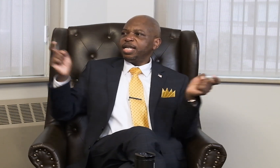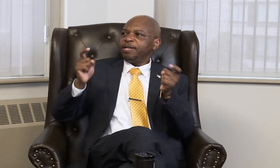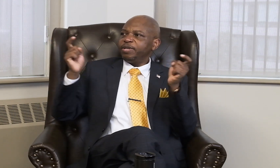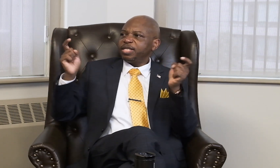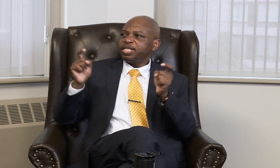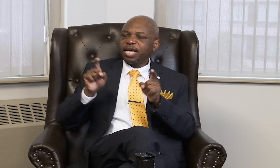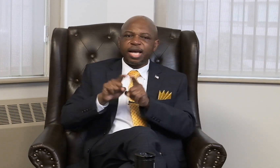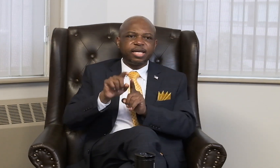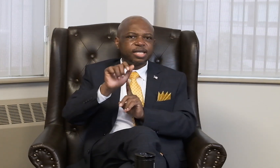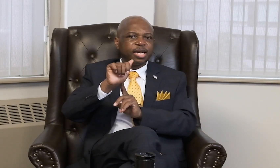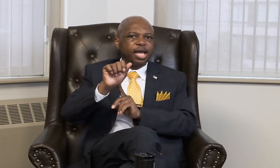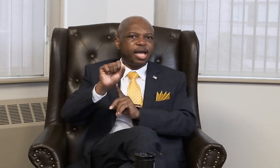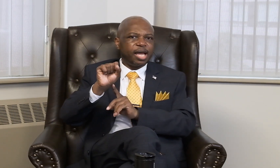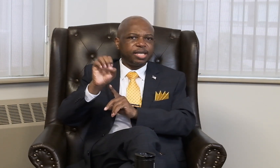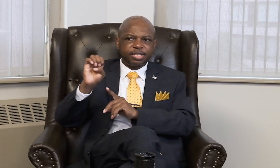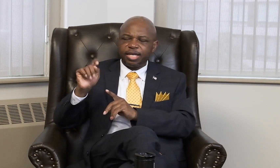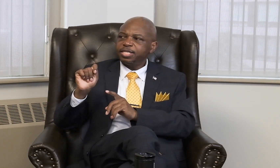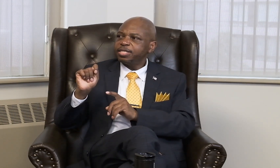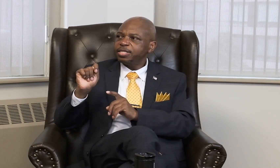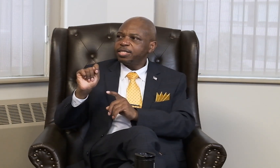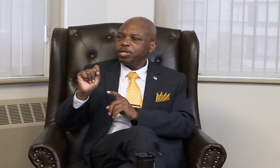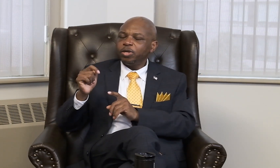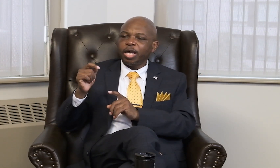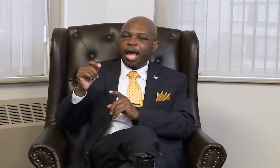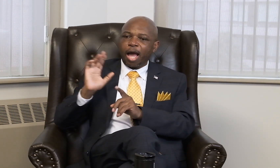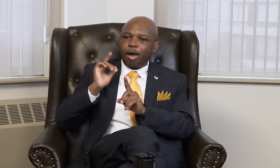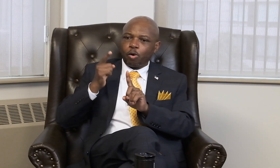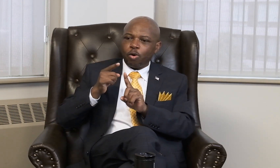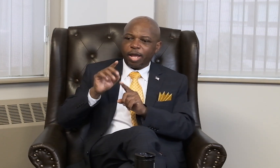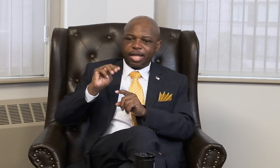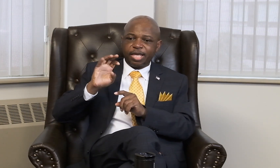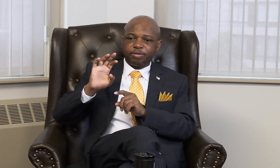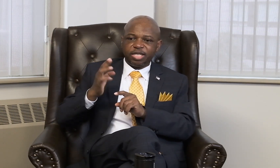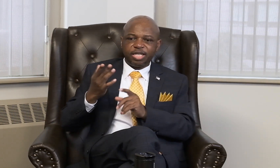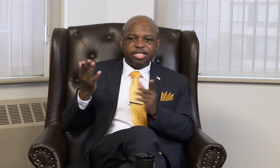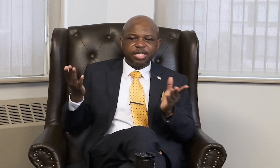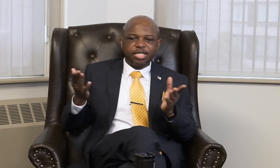We want to recognize the uniqueness of individuals and celebrate it as an asset